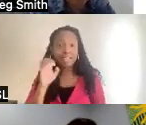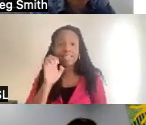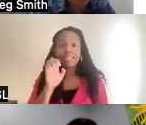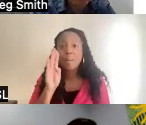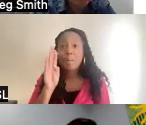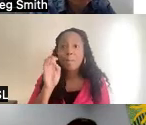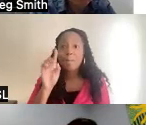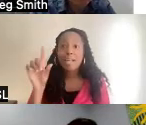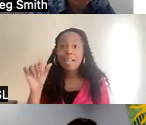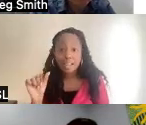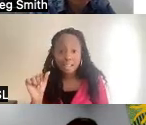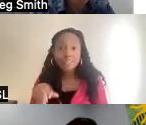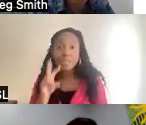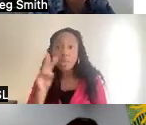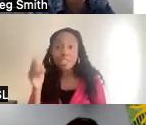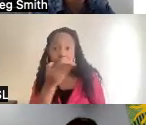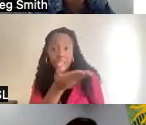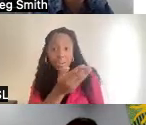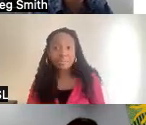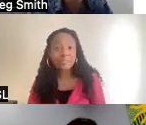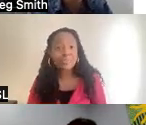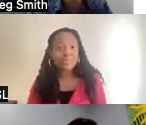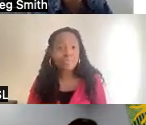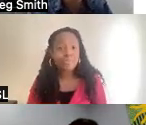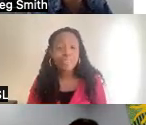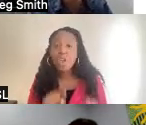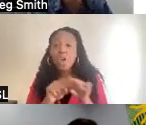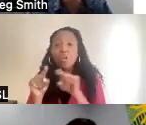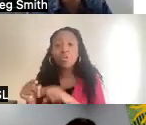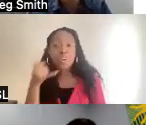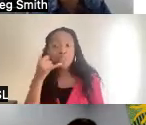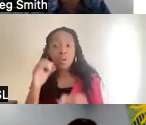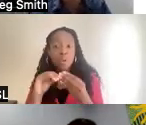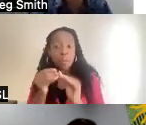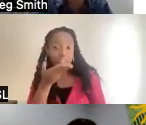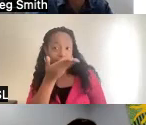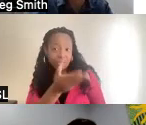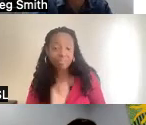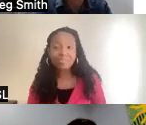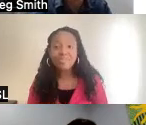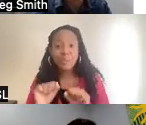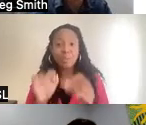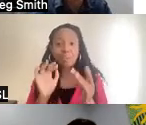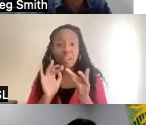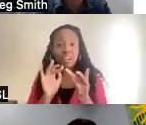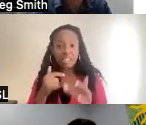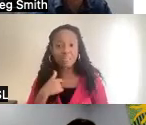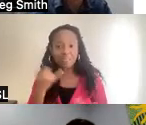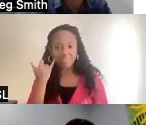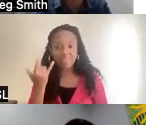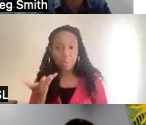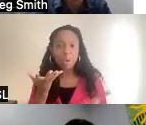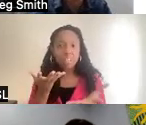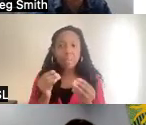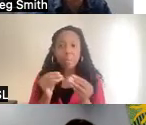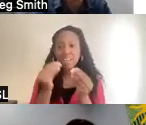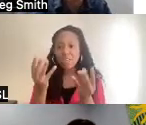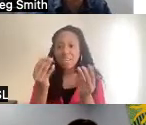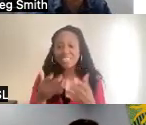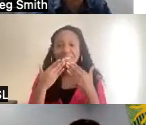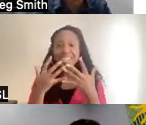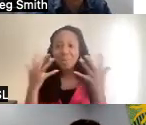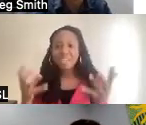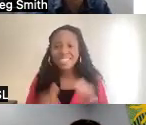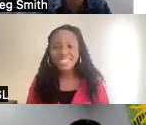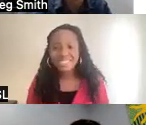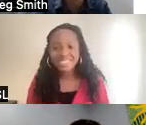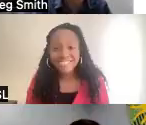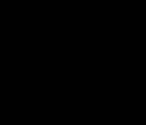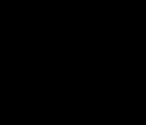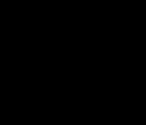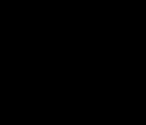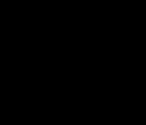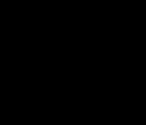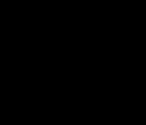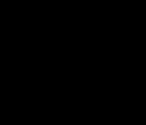org and you can call our hotline at 1 1800237 5113 thank you so much and now I'm thank you